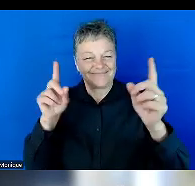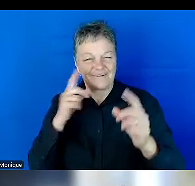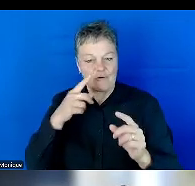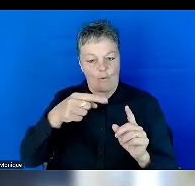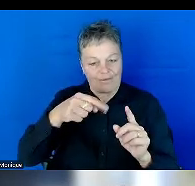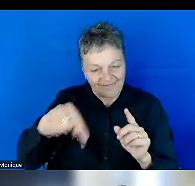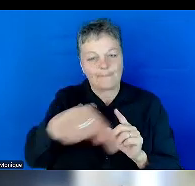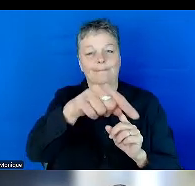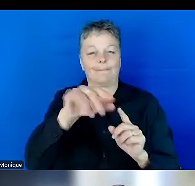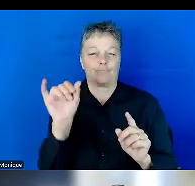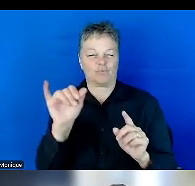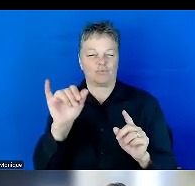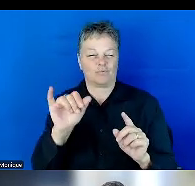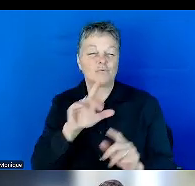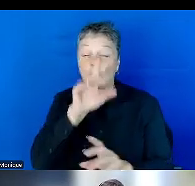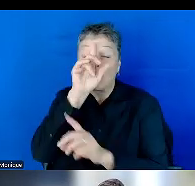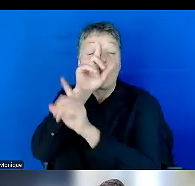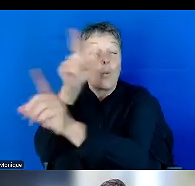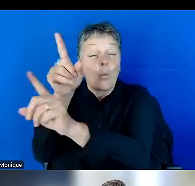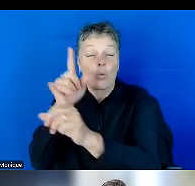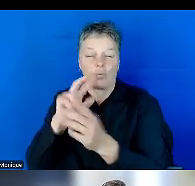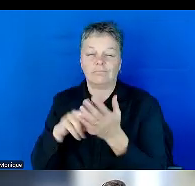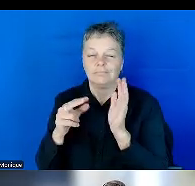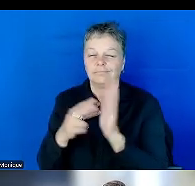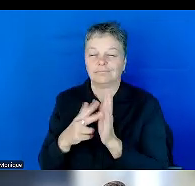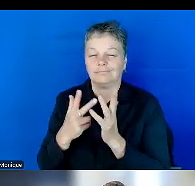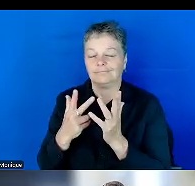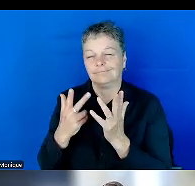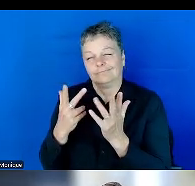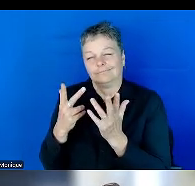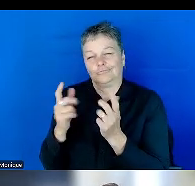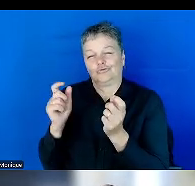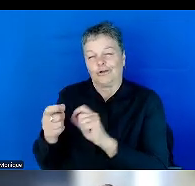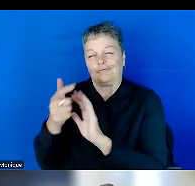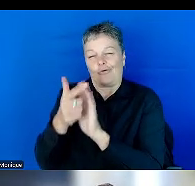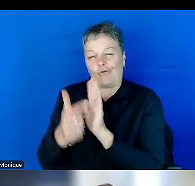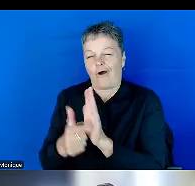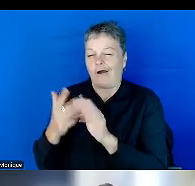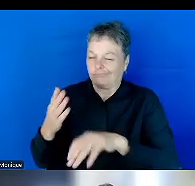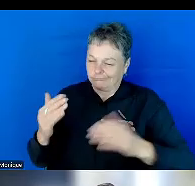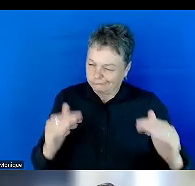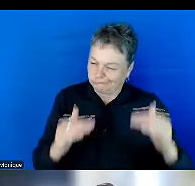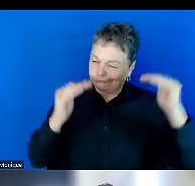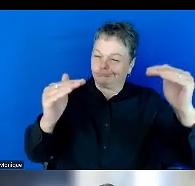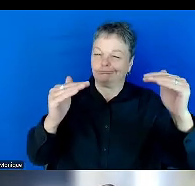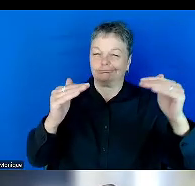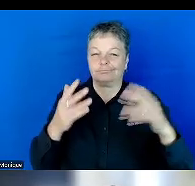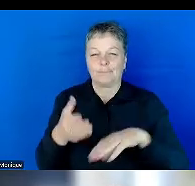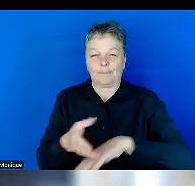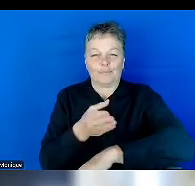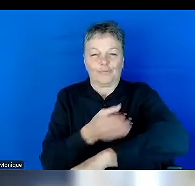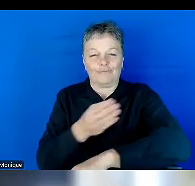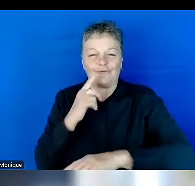the rights for persons with disabilities. Um, and that's that's really what we're talking about when